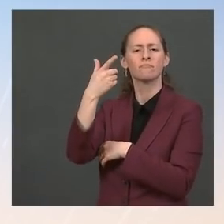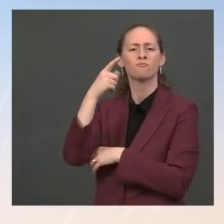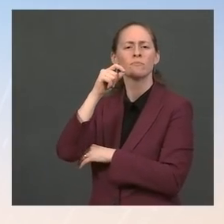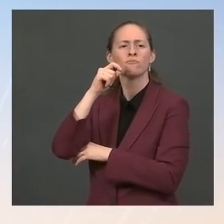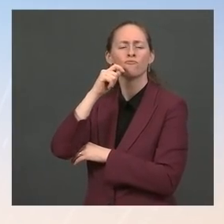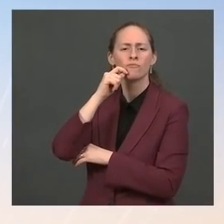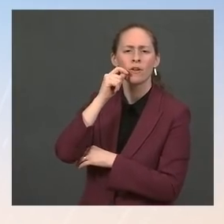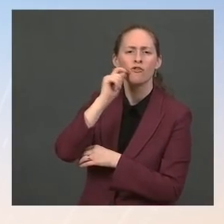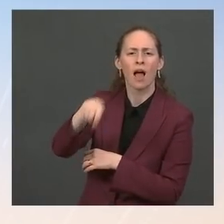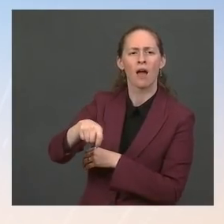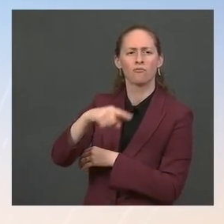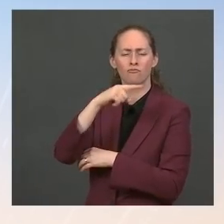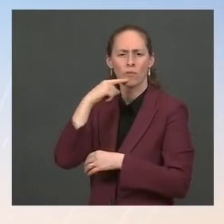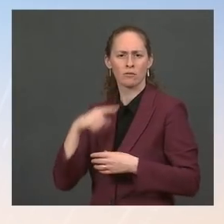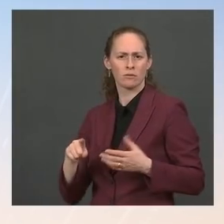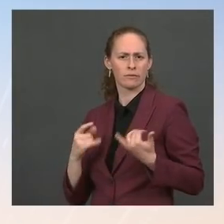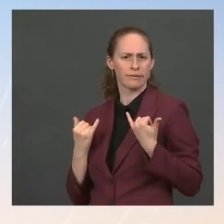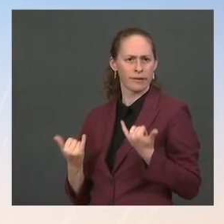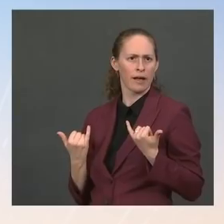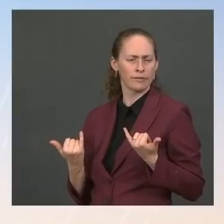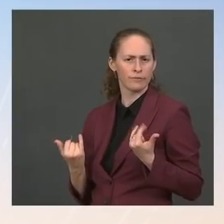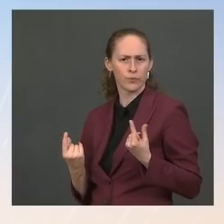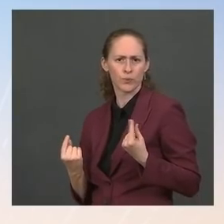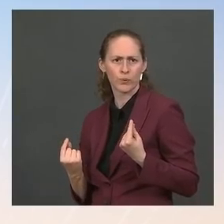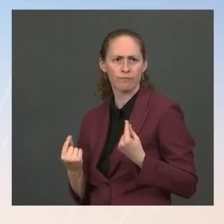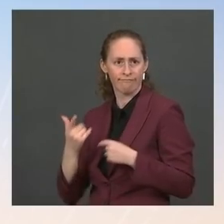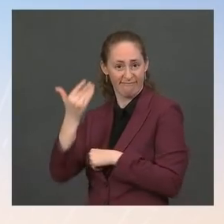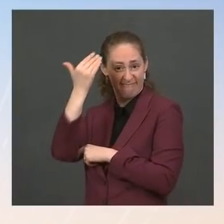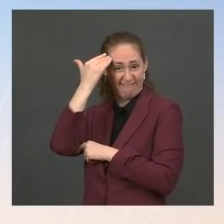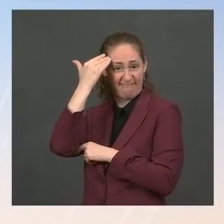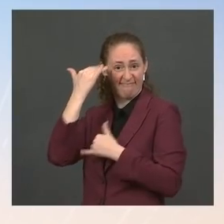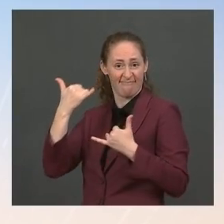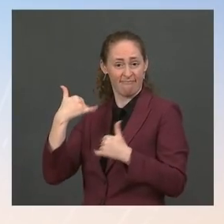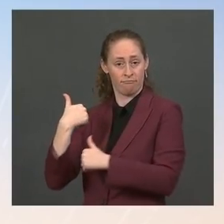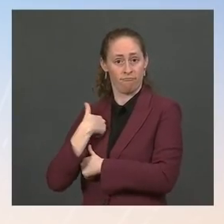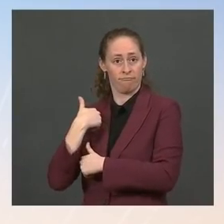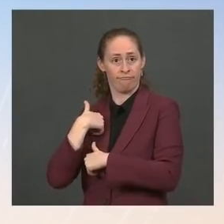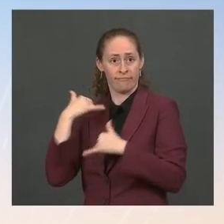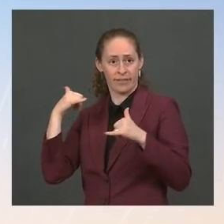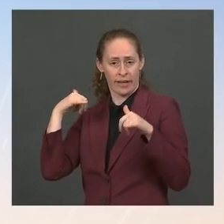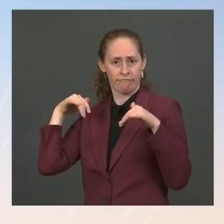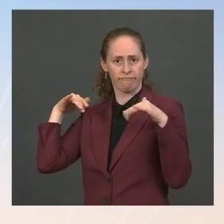indicating that there might be some action there. Blinken's comments about concern about Russia rehashing the 2014 invasion